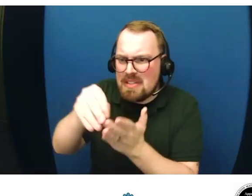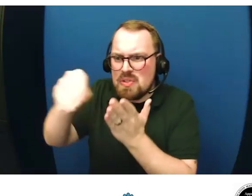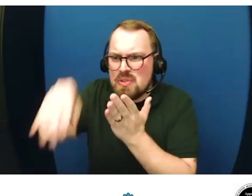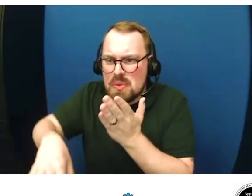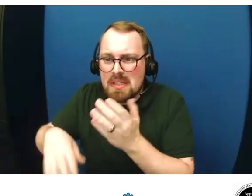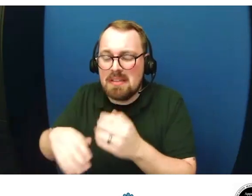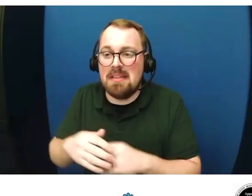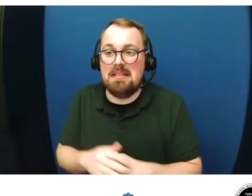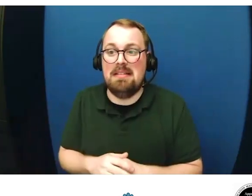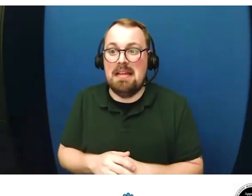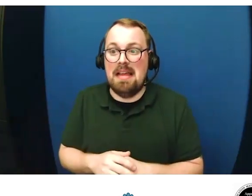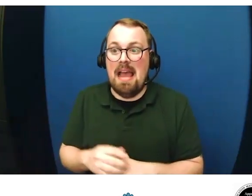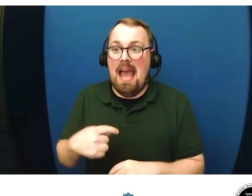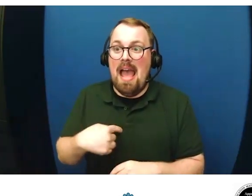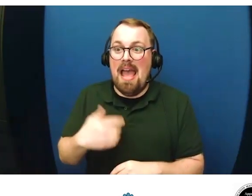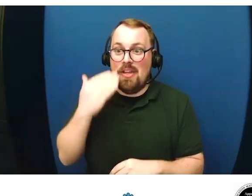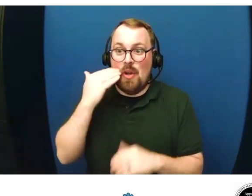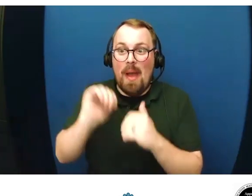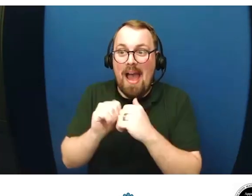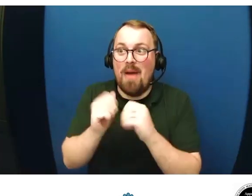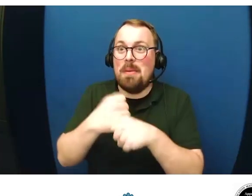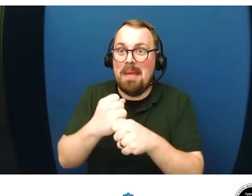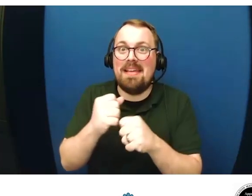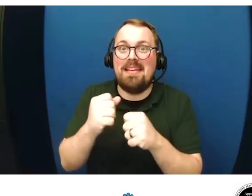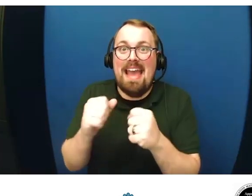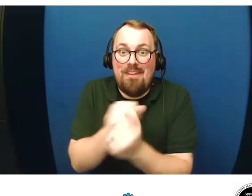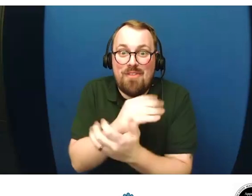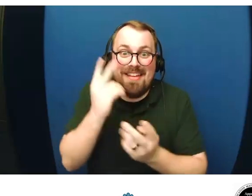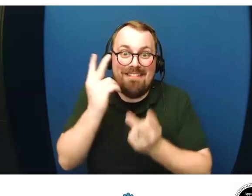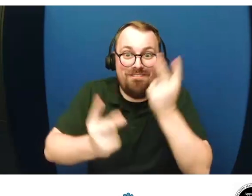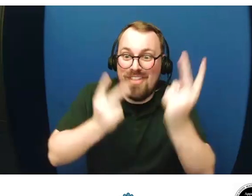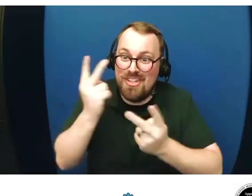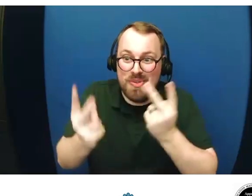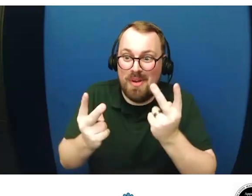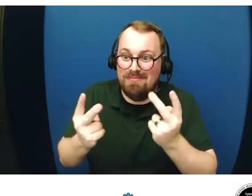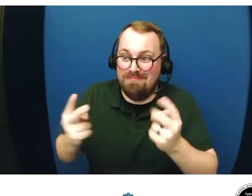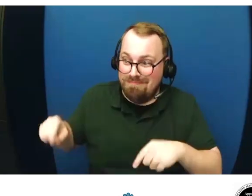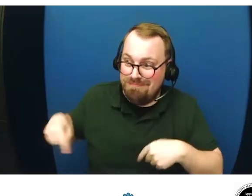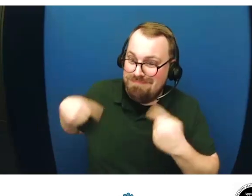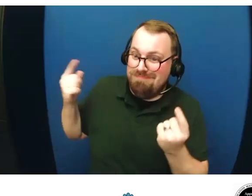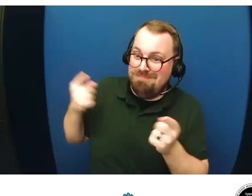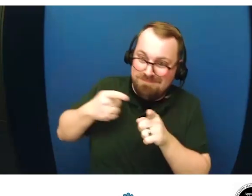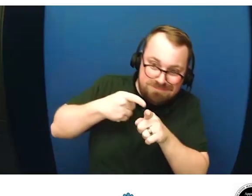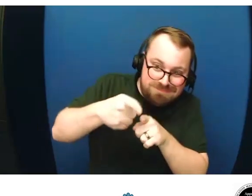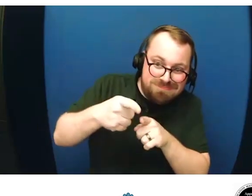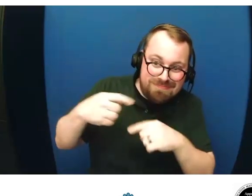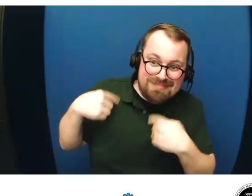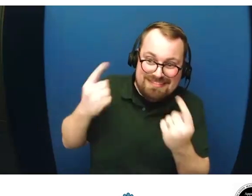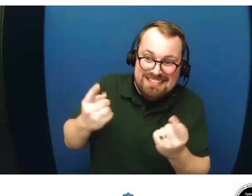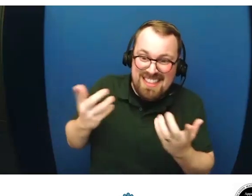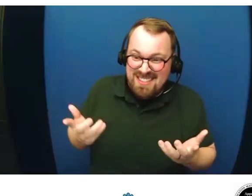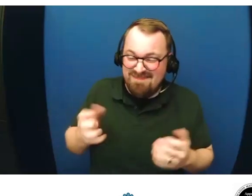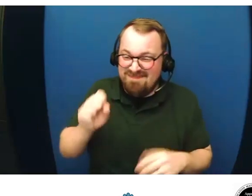I know how to make everything visual, and that has been my job for a long time.